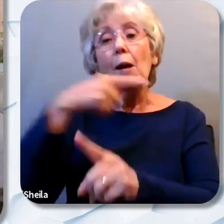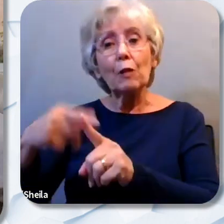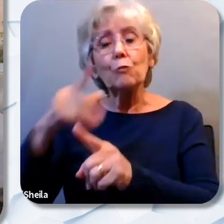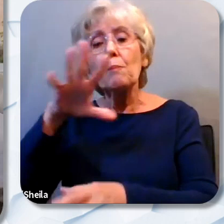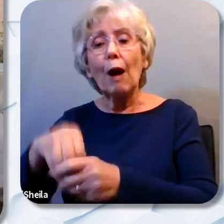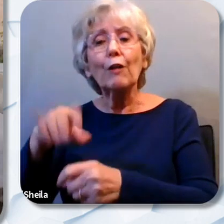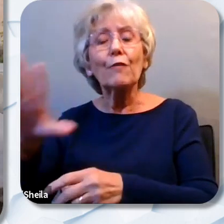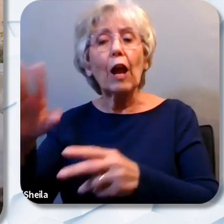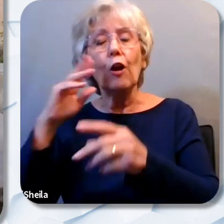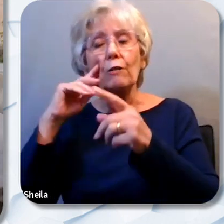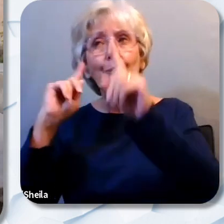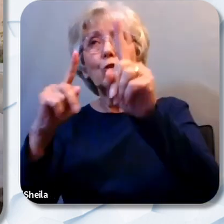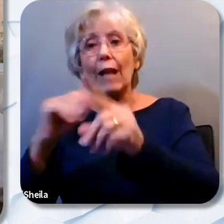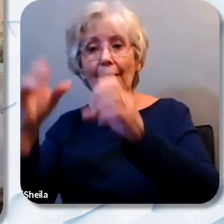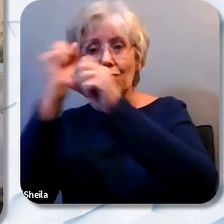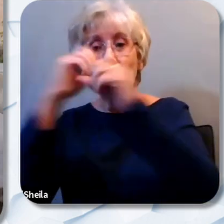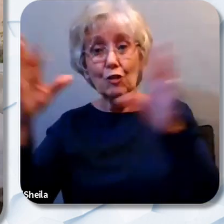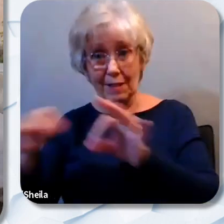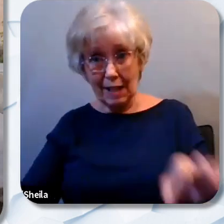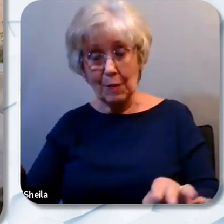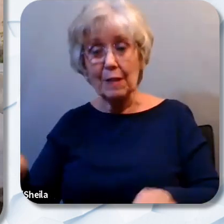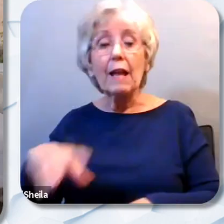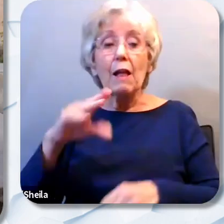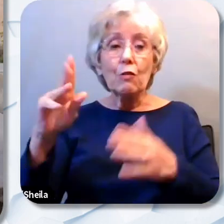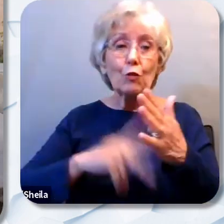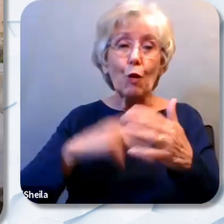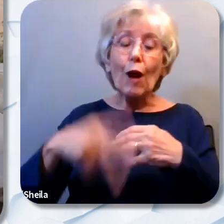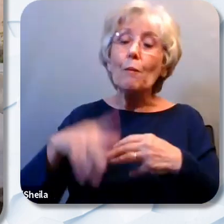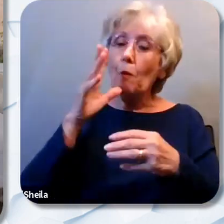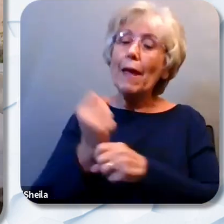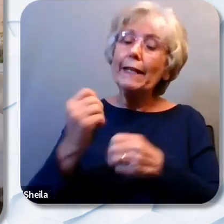early learning programs will also be easy for families to navigate and set